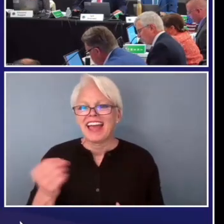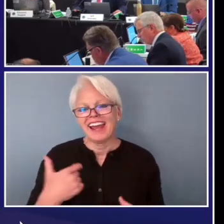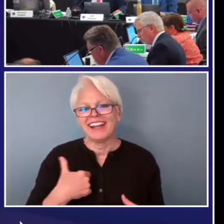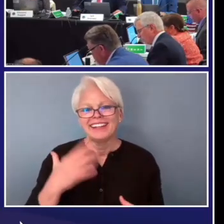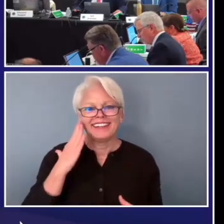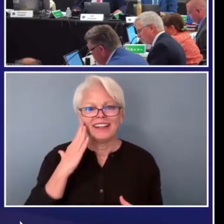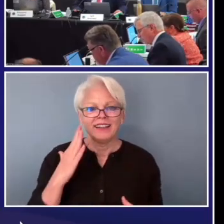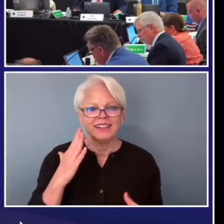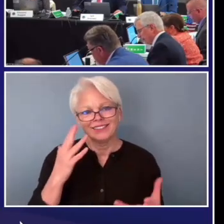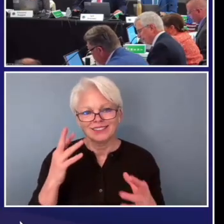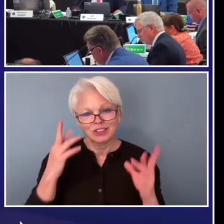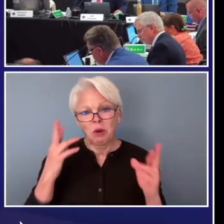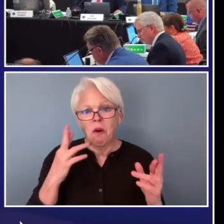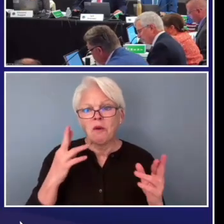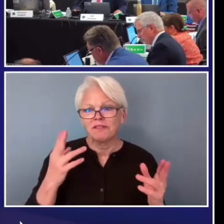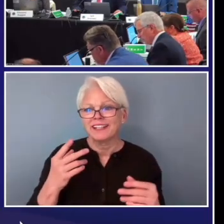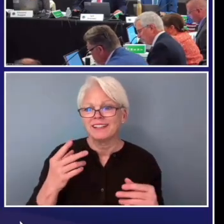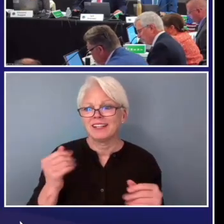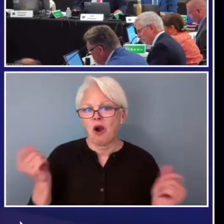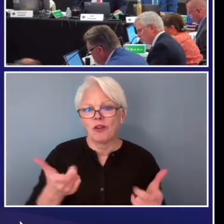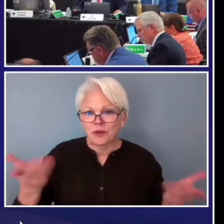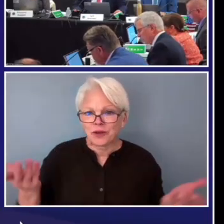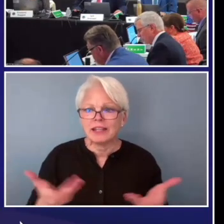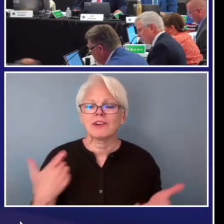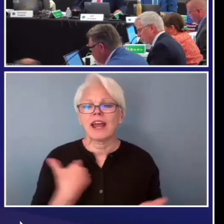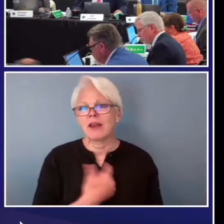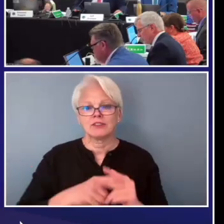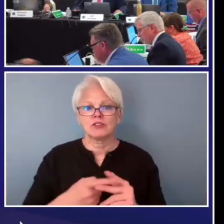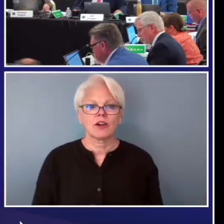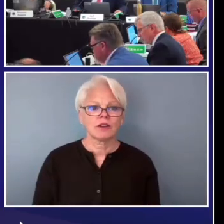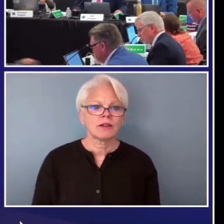with that, hopefully everybody's uh, here and we will start. So we're going to start with part 600.